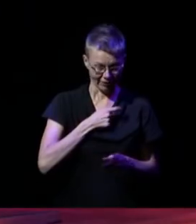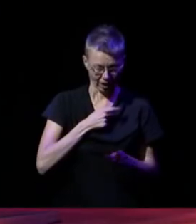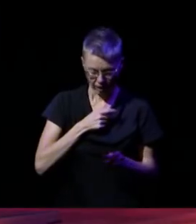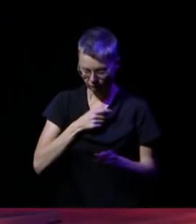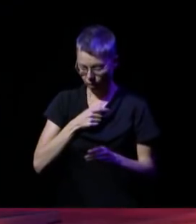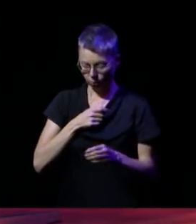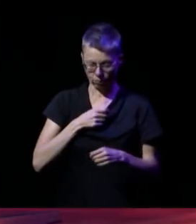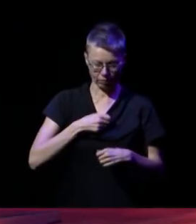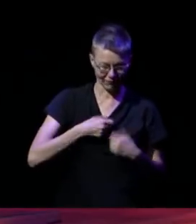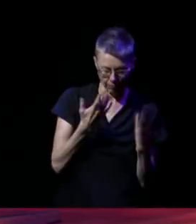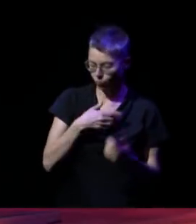Yes. What a great question.